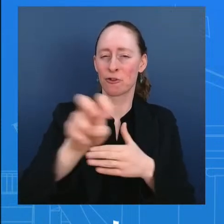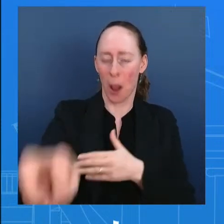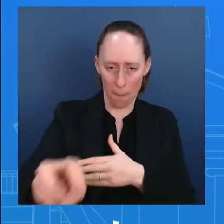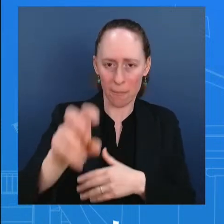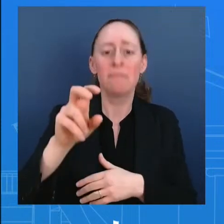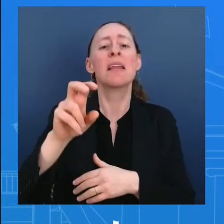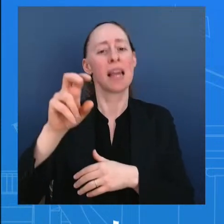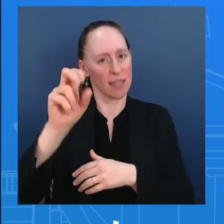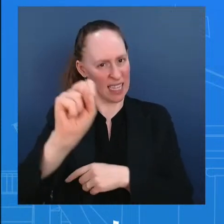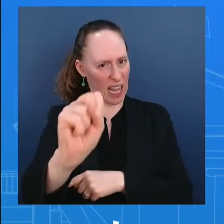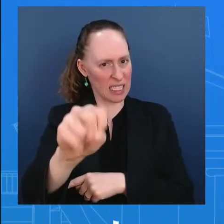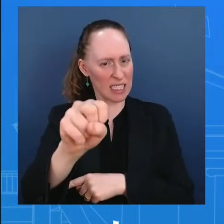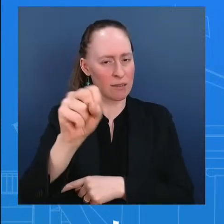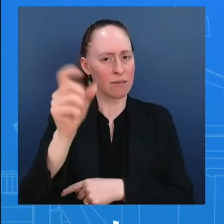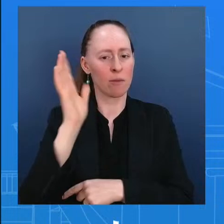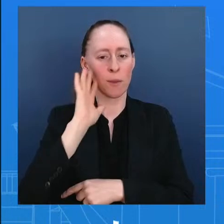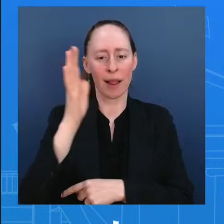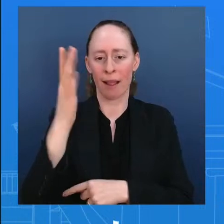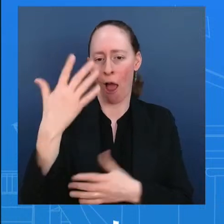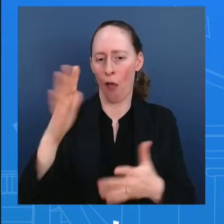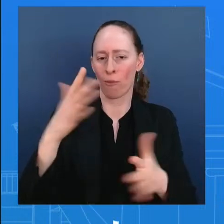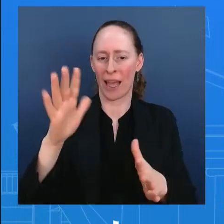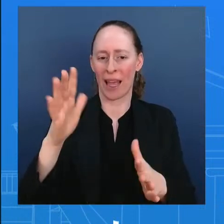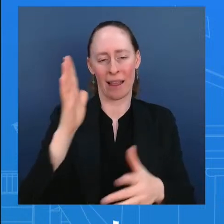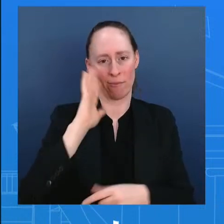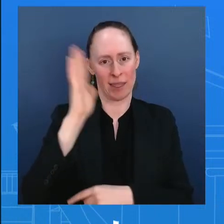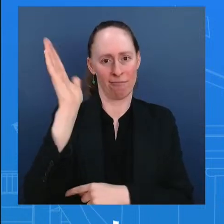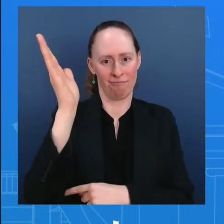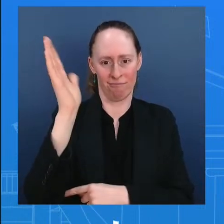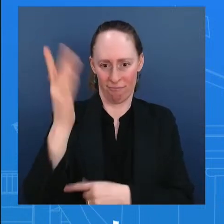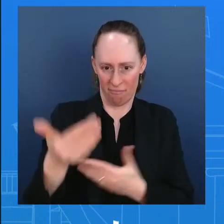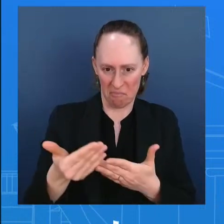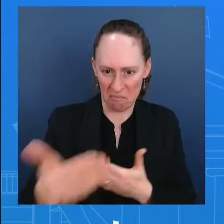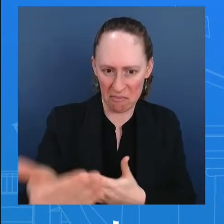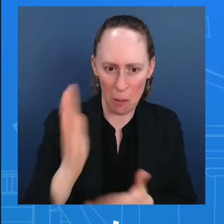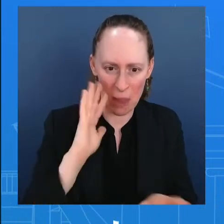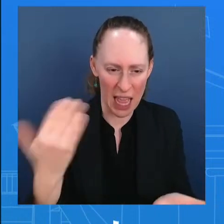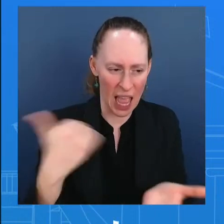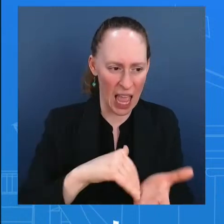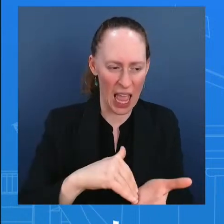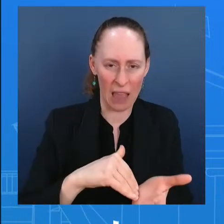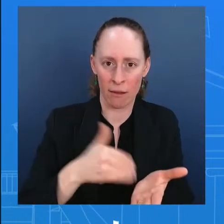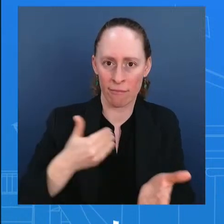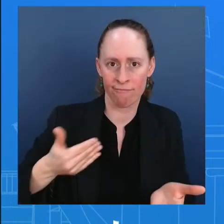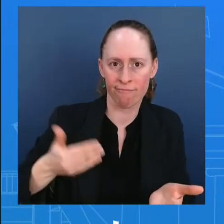about his thoughts about his presidency. I’m going to let him speak for himself.